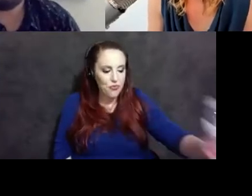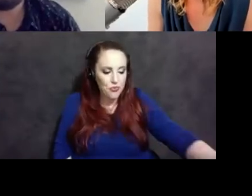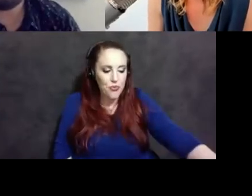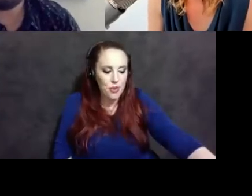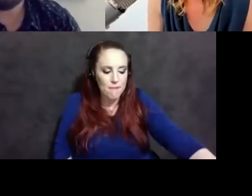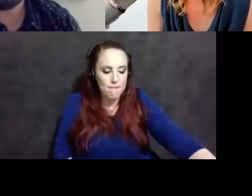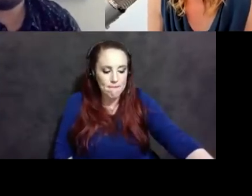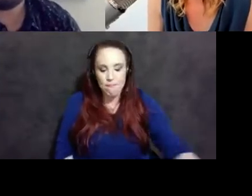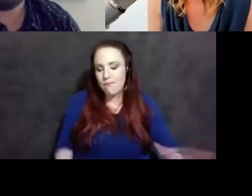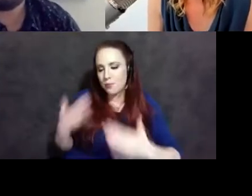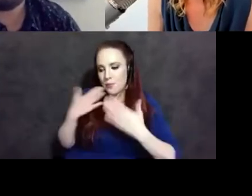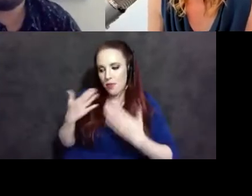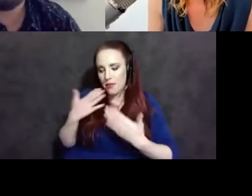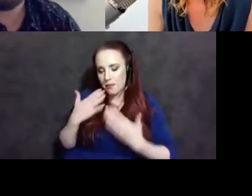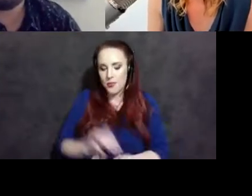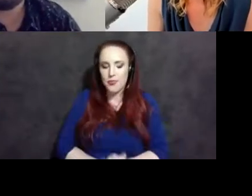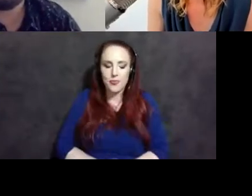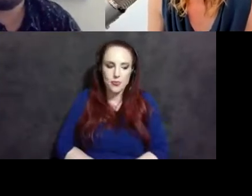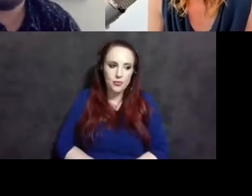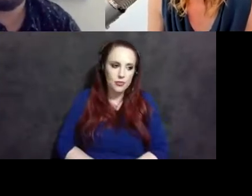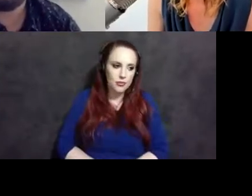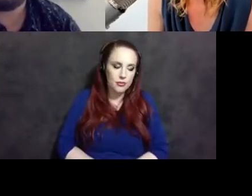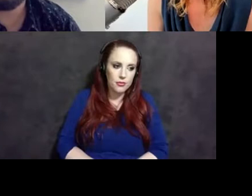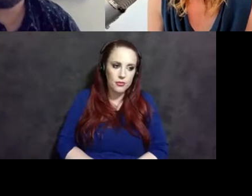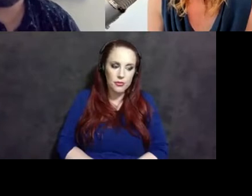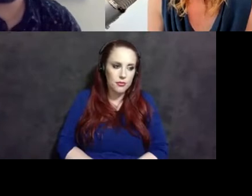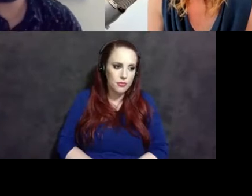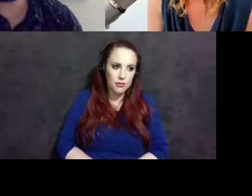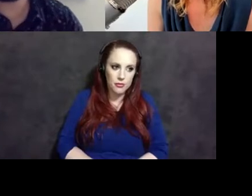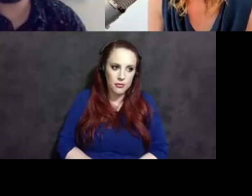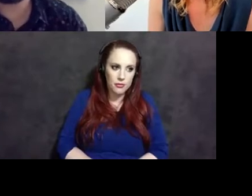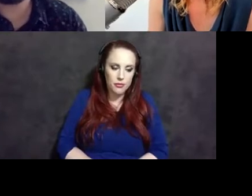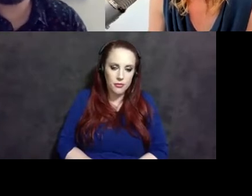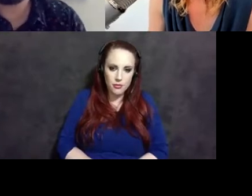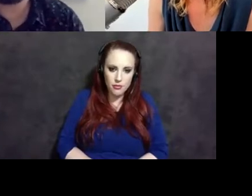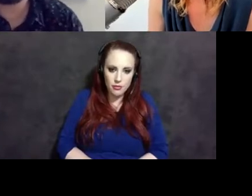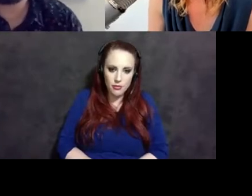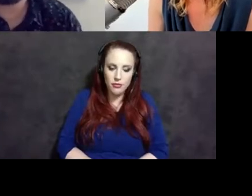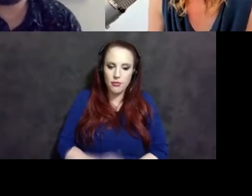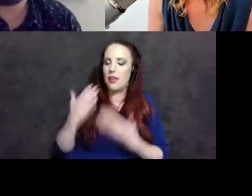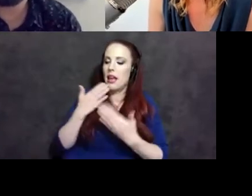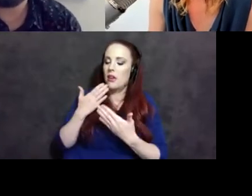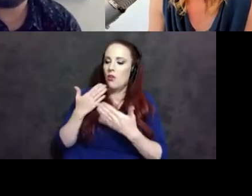So Max, and thank you for sharing your path to Alliship.